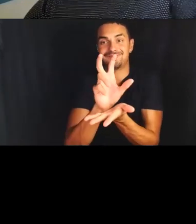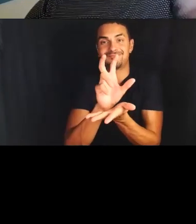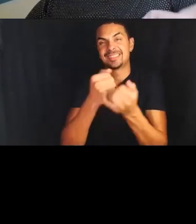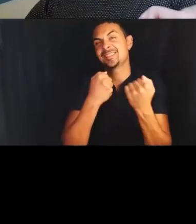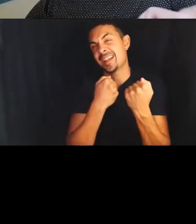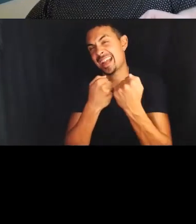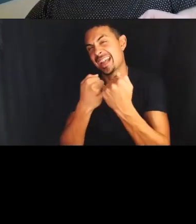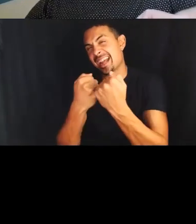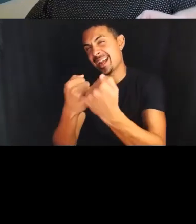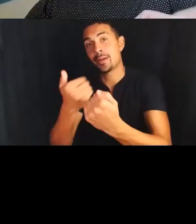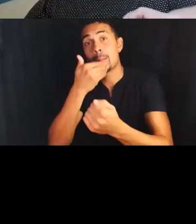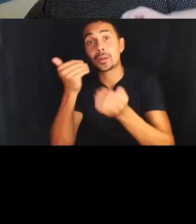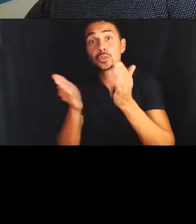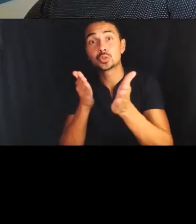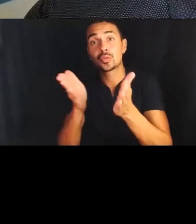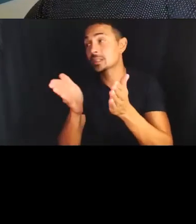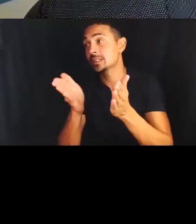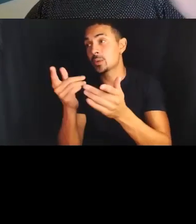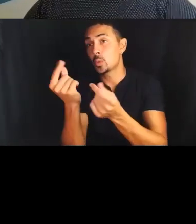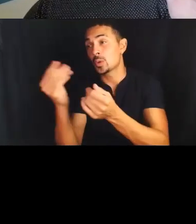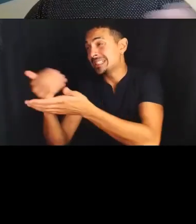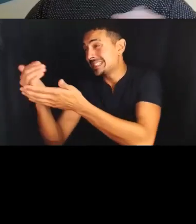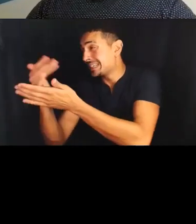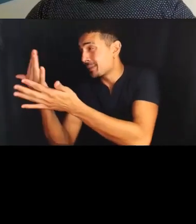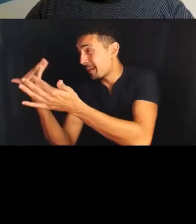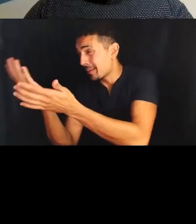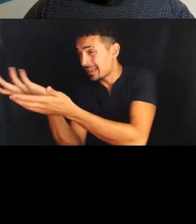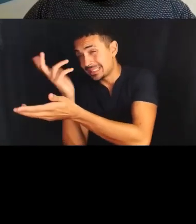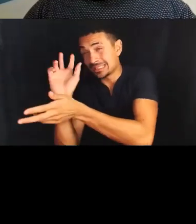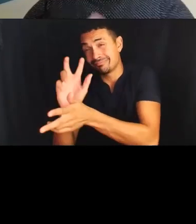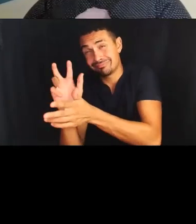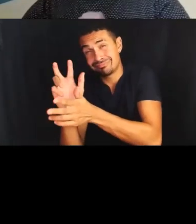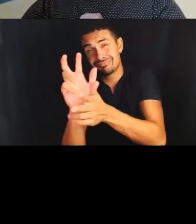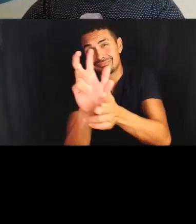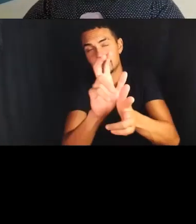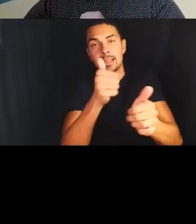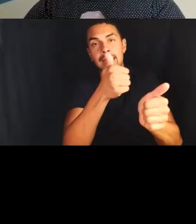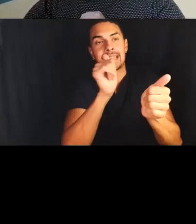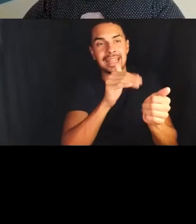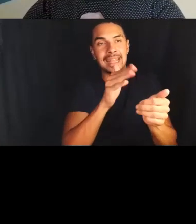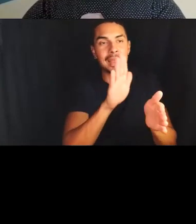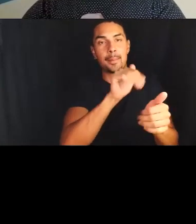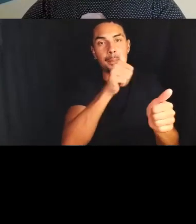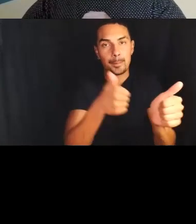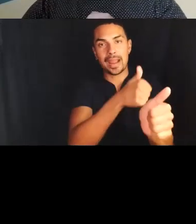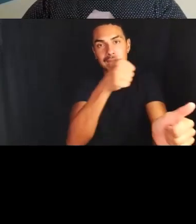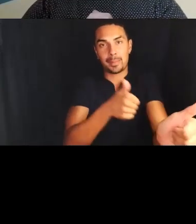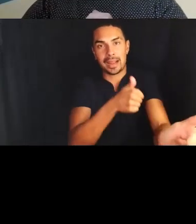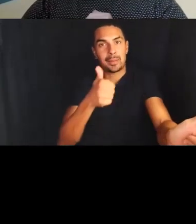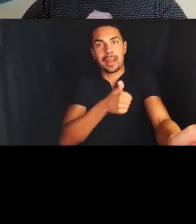a better service provider and just have back to back to back appointments and all get seen.